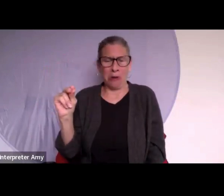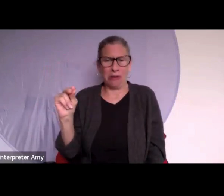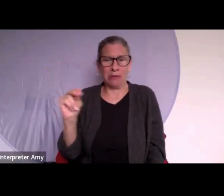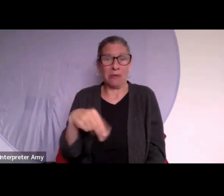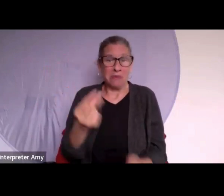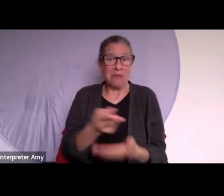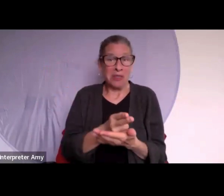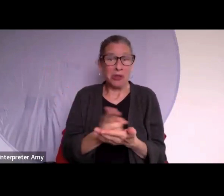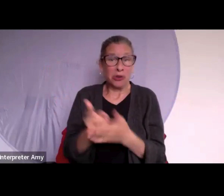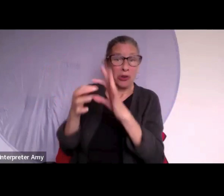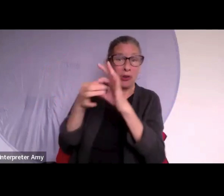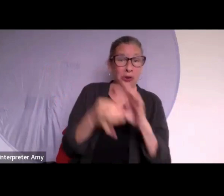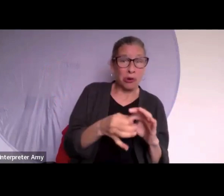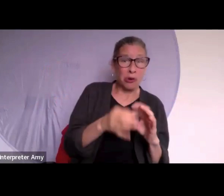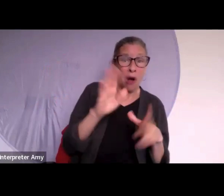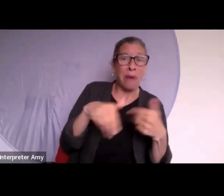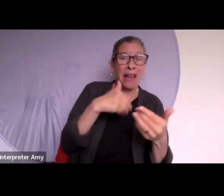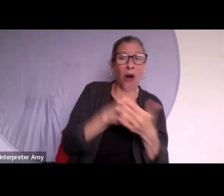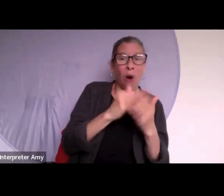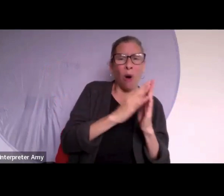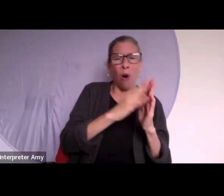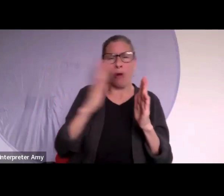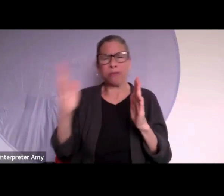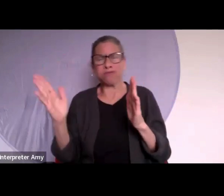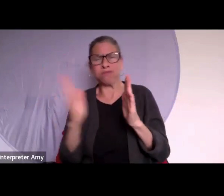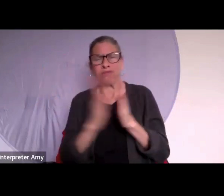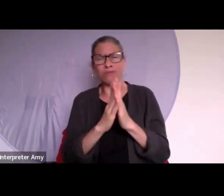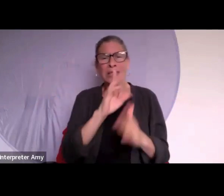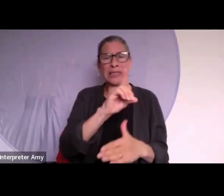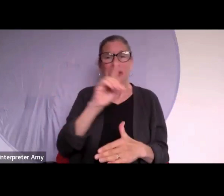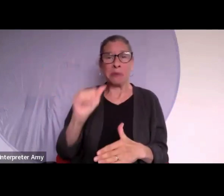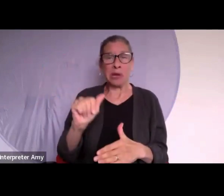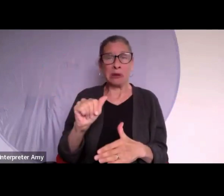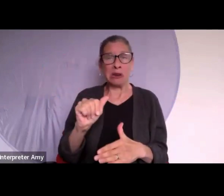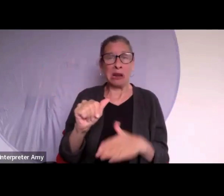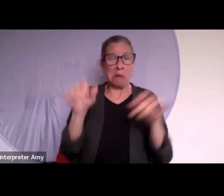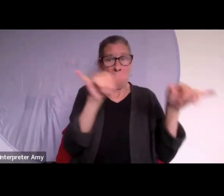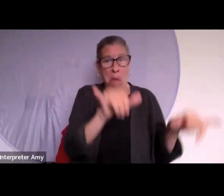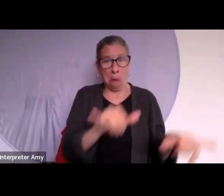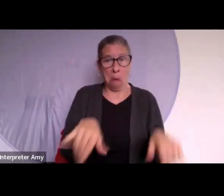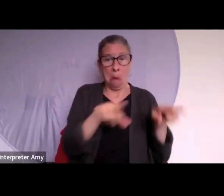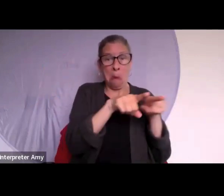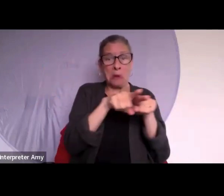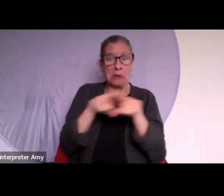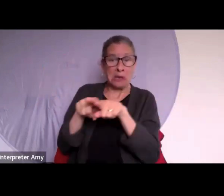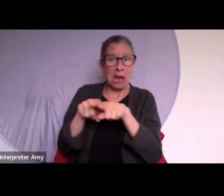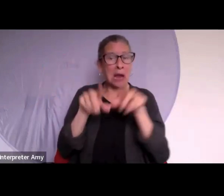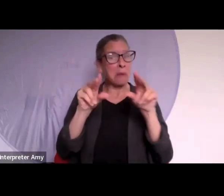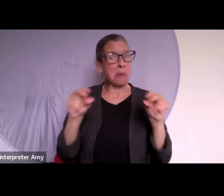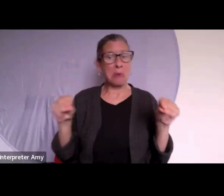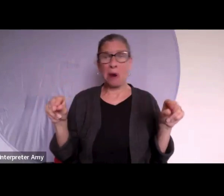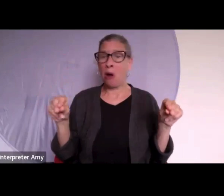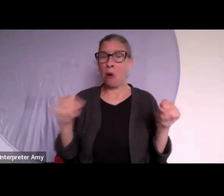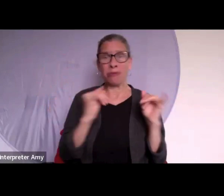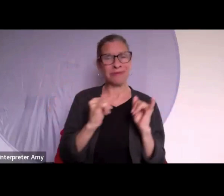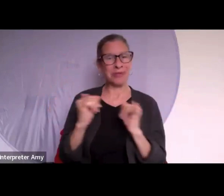the spectrum of all disability, no two disabilities are the same. No two human beings are the same.